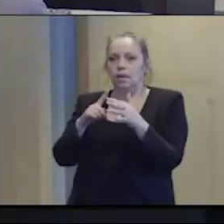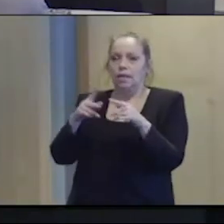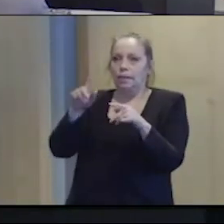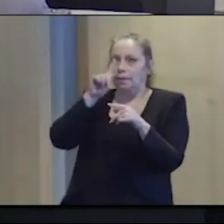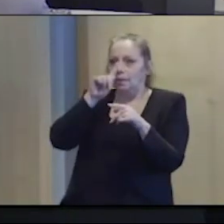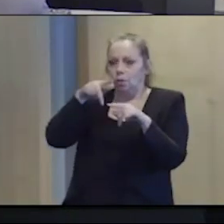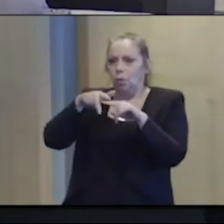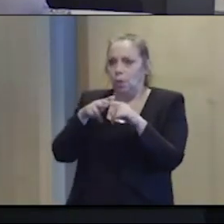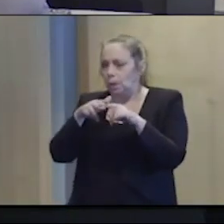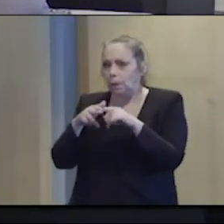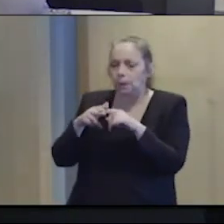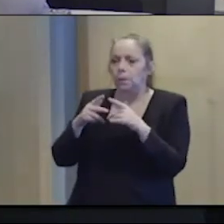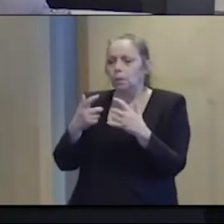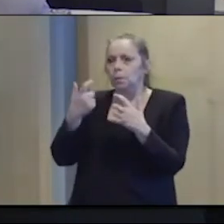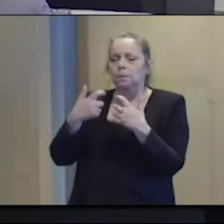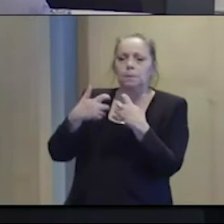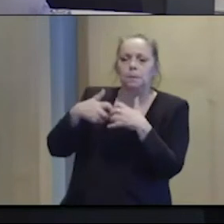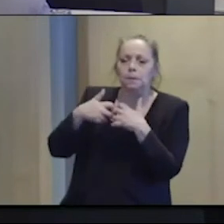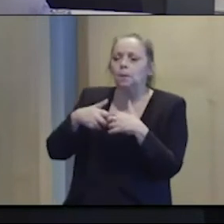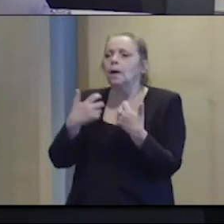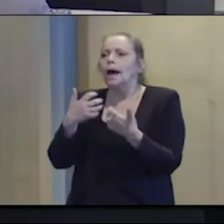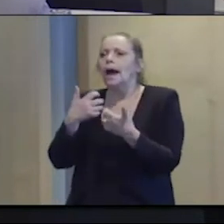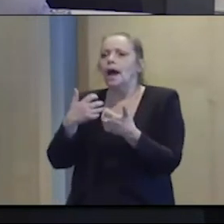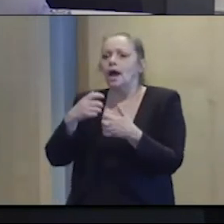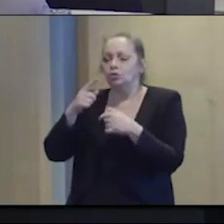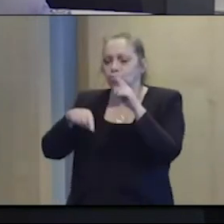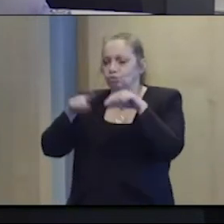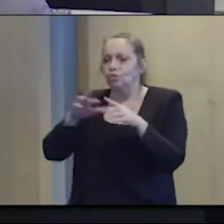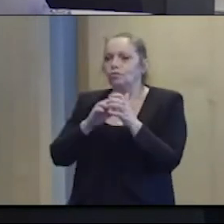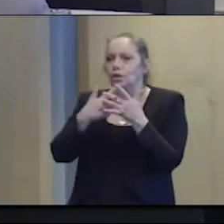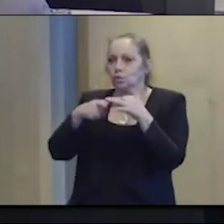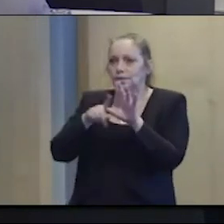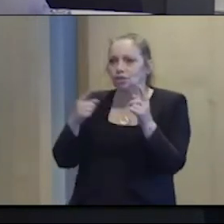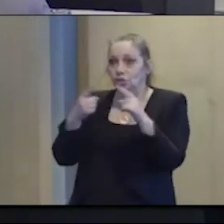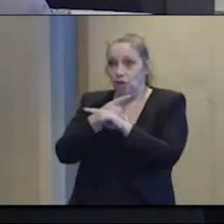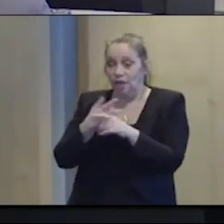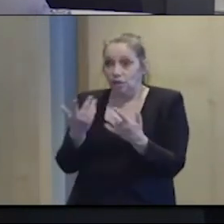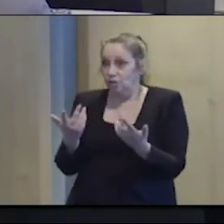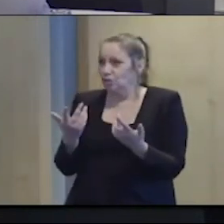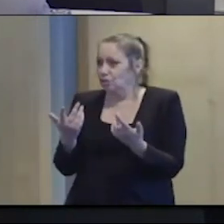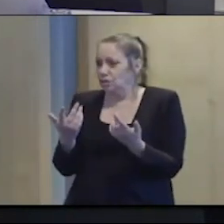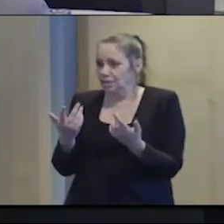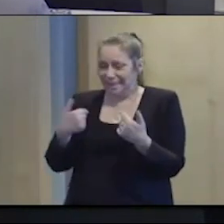the solutions around that frequency change and how to handle it. Are we sort of in Australia